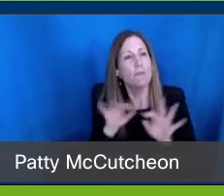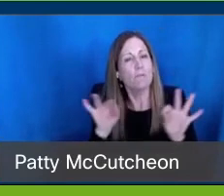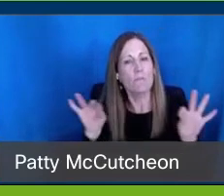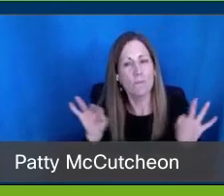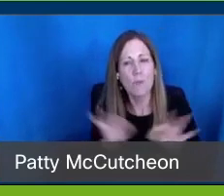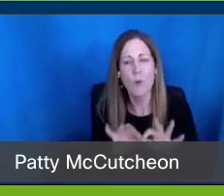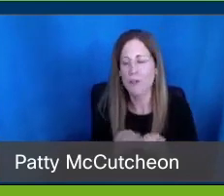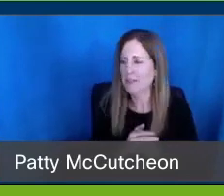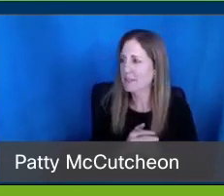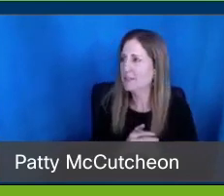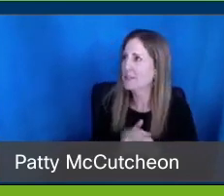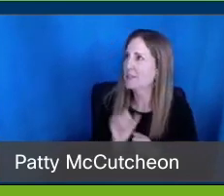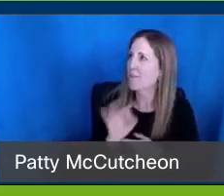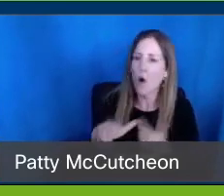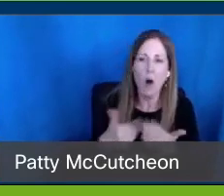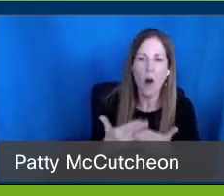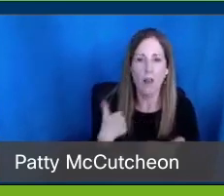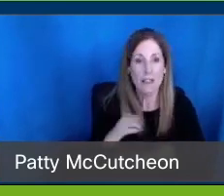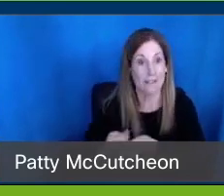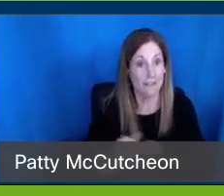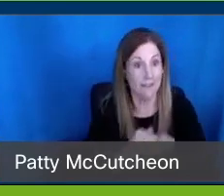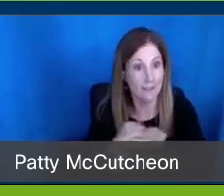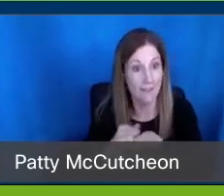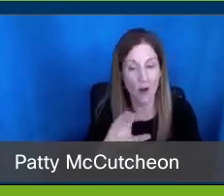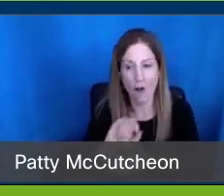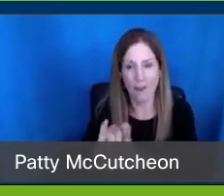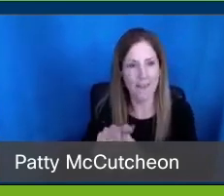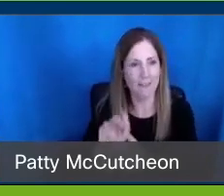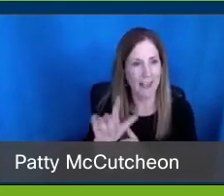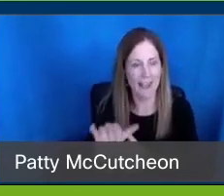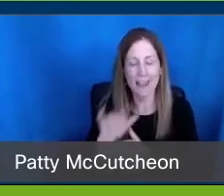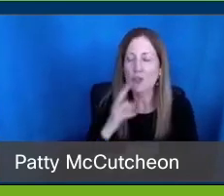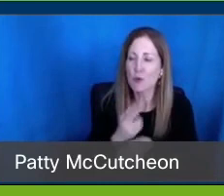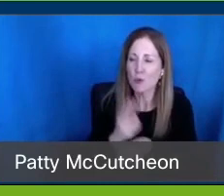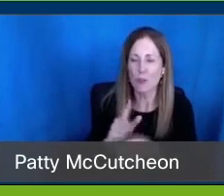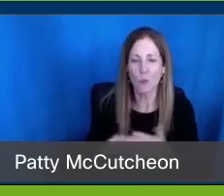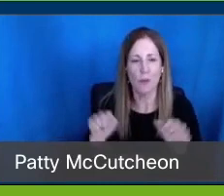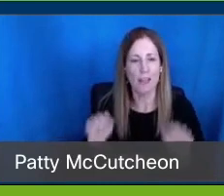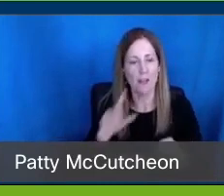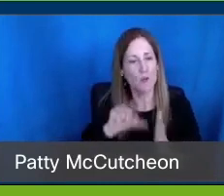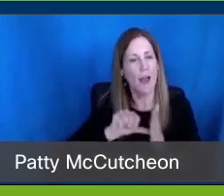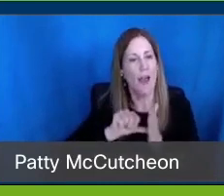Of all of us collectively using the means that we have to amplify wonderful stories like that,